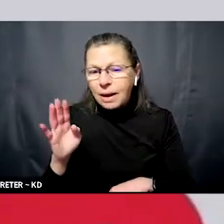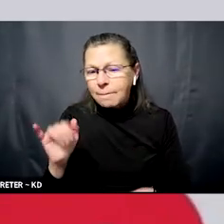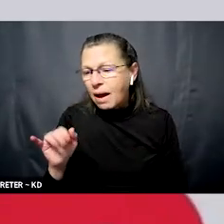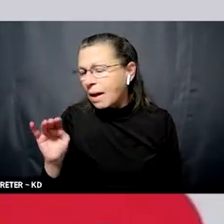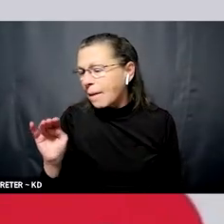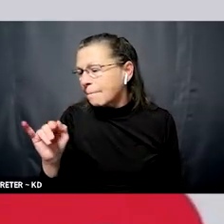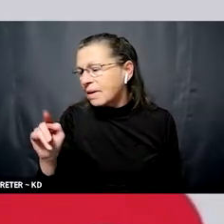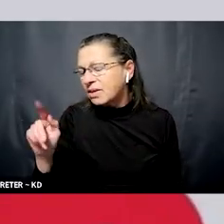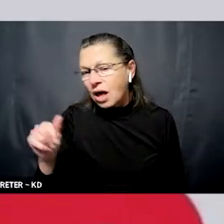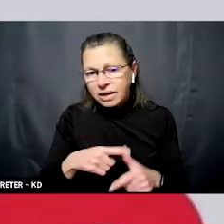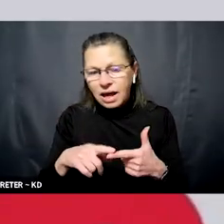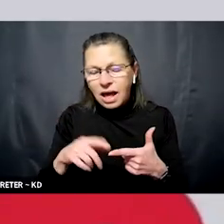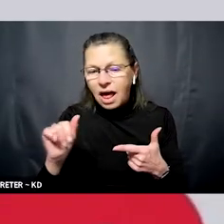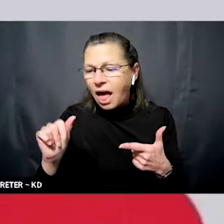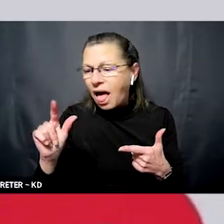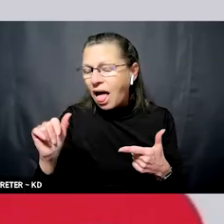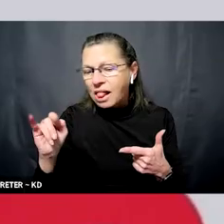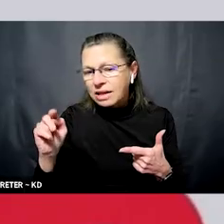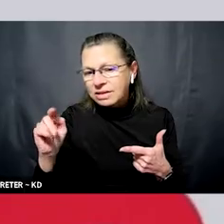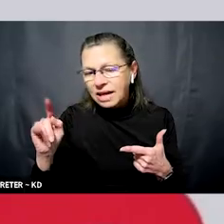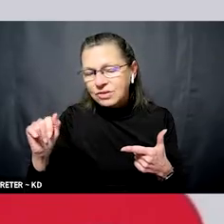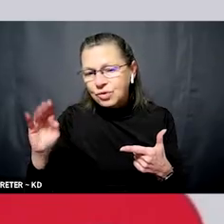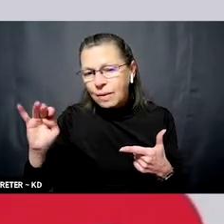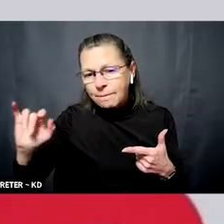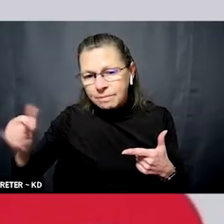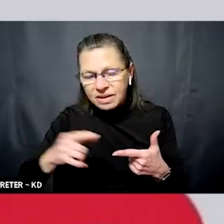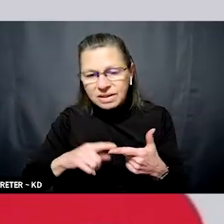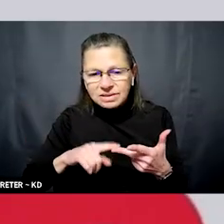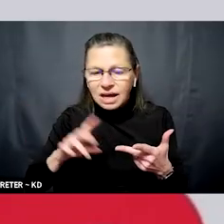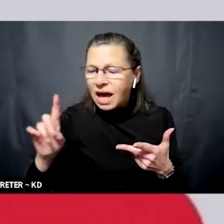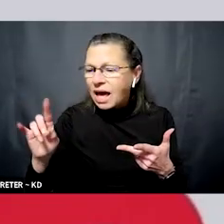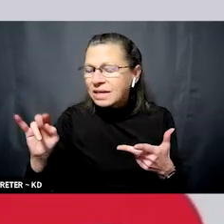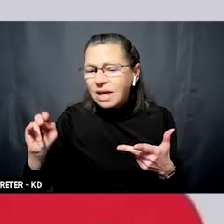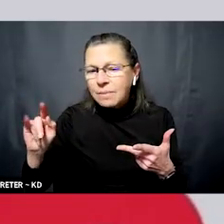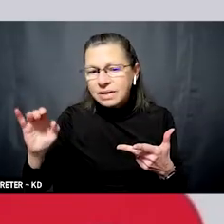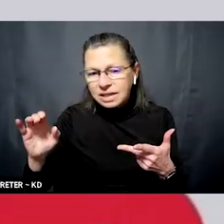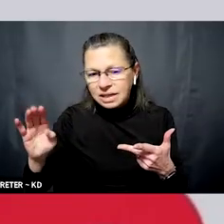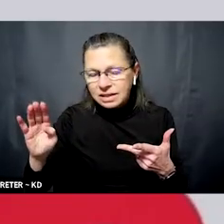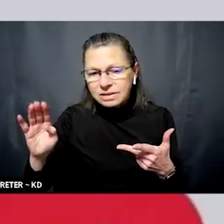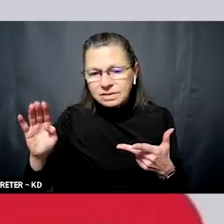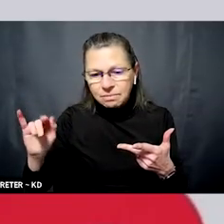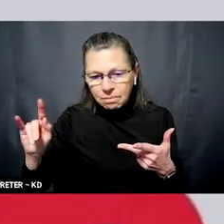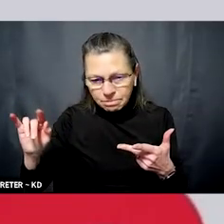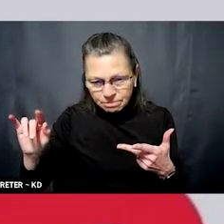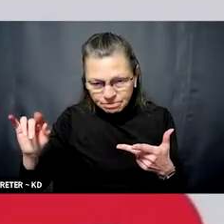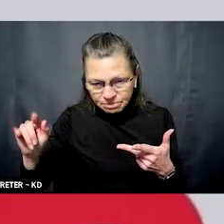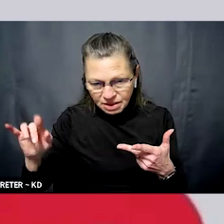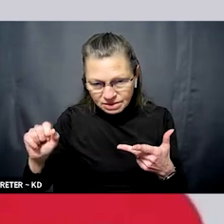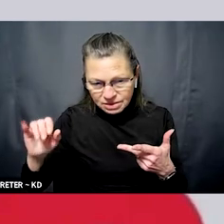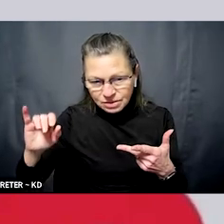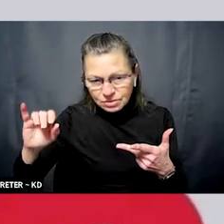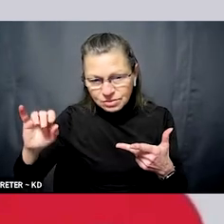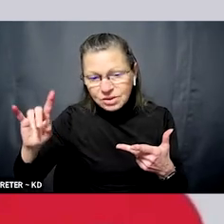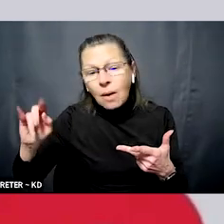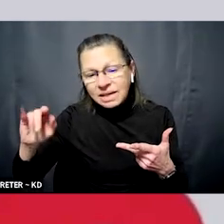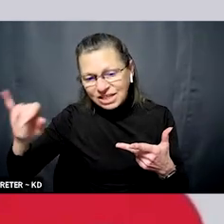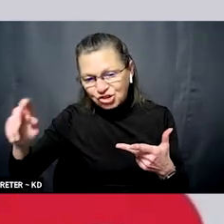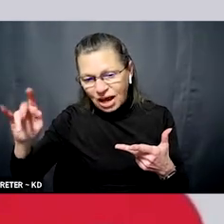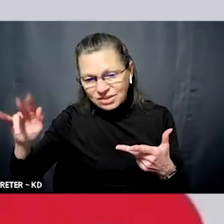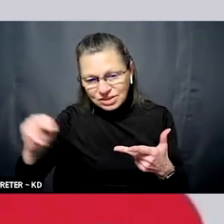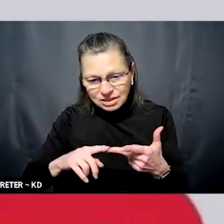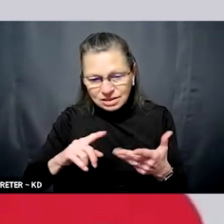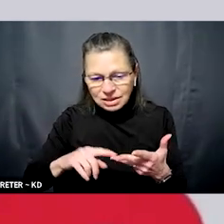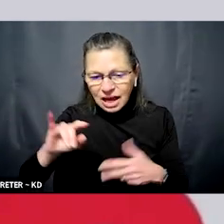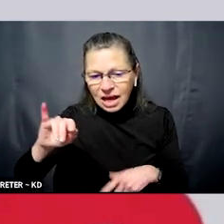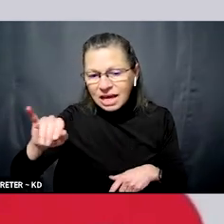Billings, Dominique Jax, Jam Lee Curtis, just to mention a few. And it is important that we see